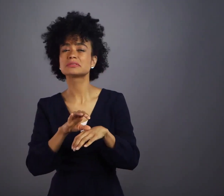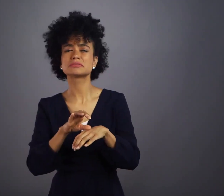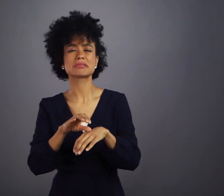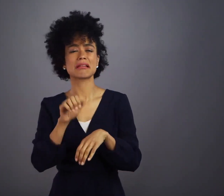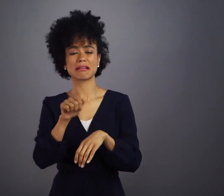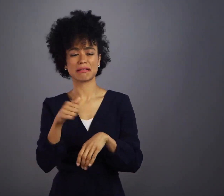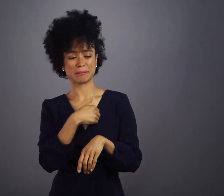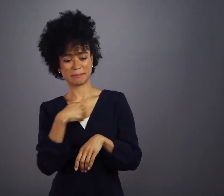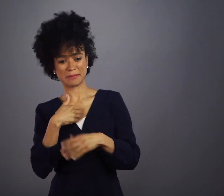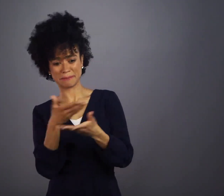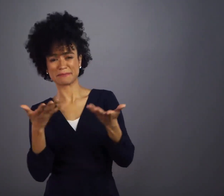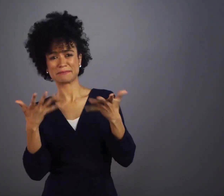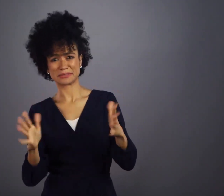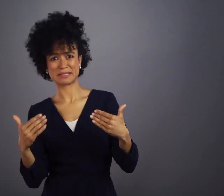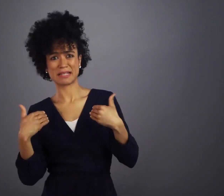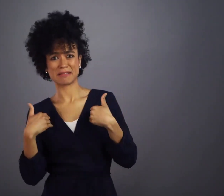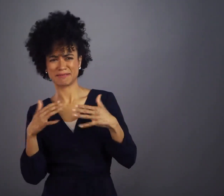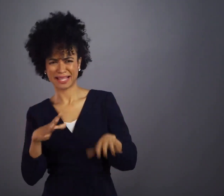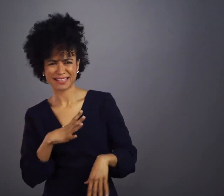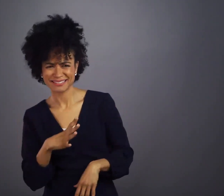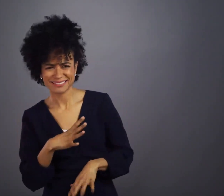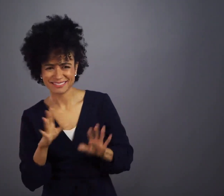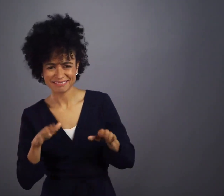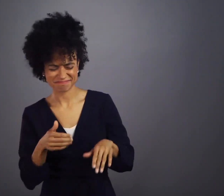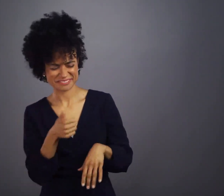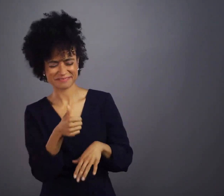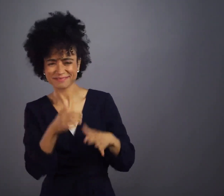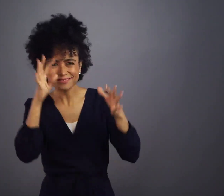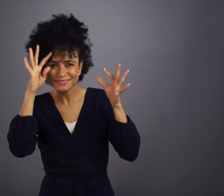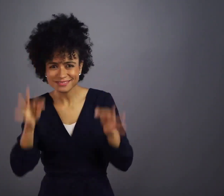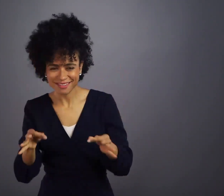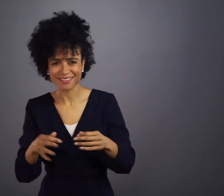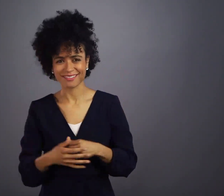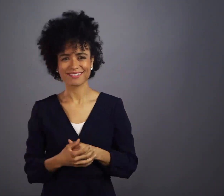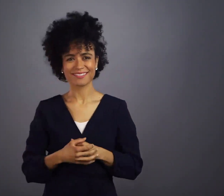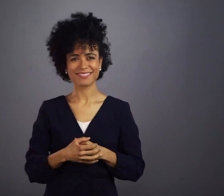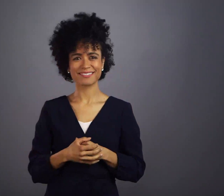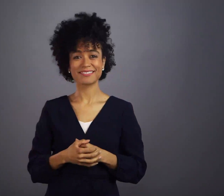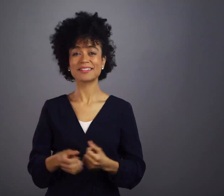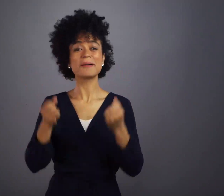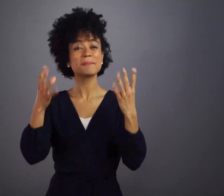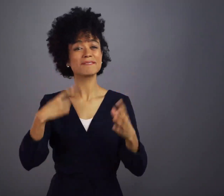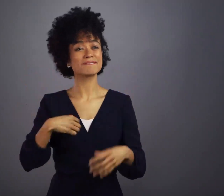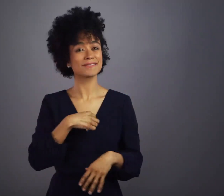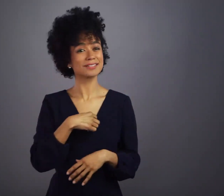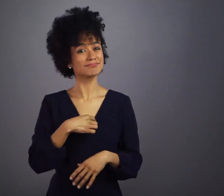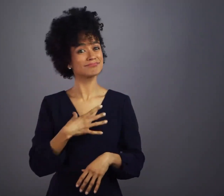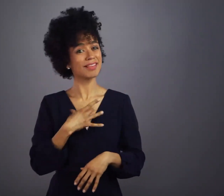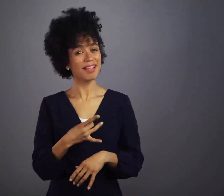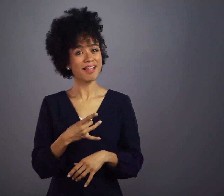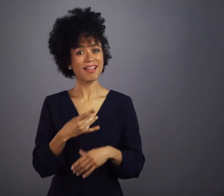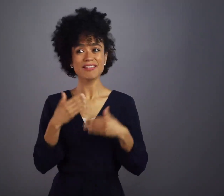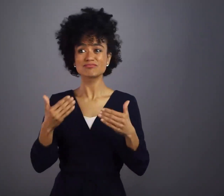This should be an entirely personal affair which each one decides for himself in the light of past associations,